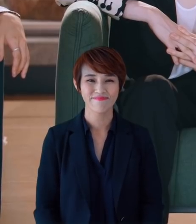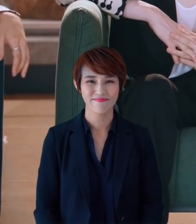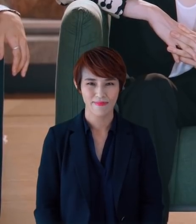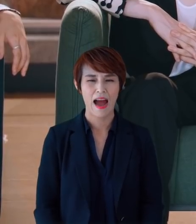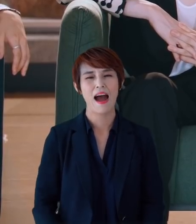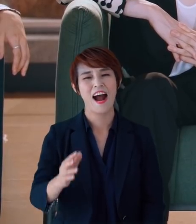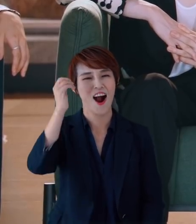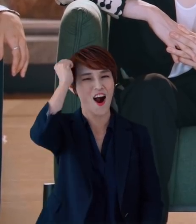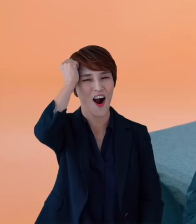Oh, I remember this one.